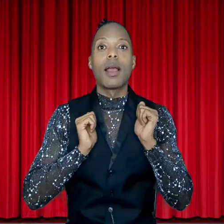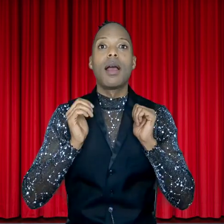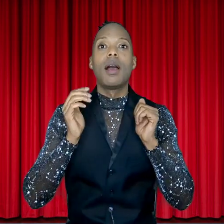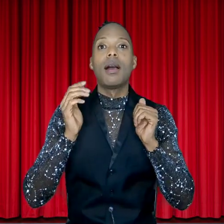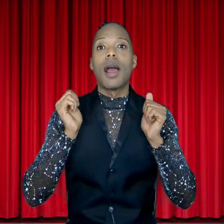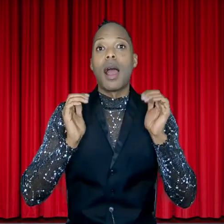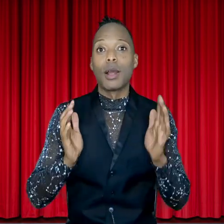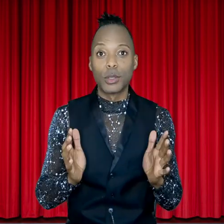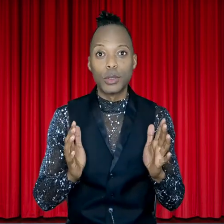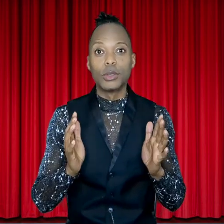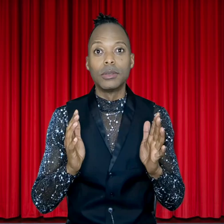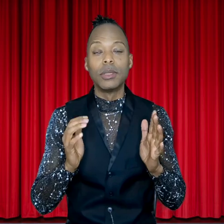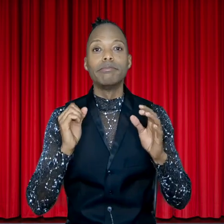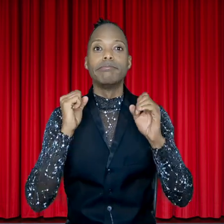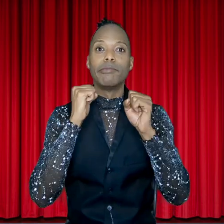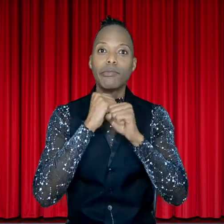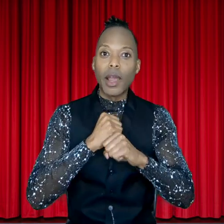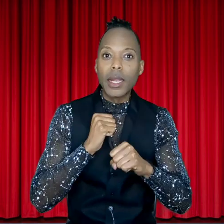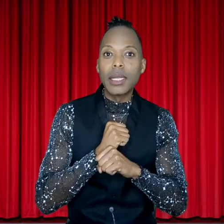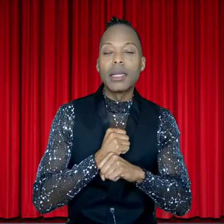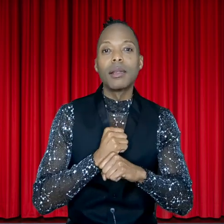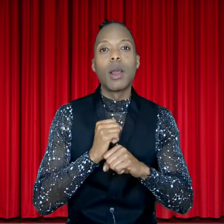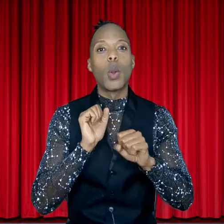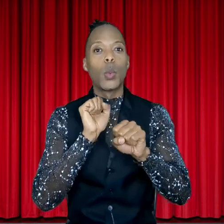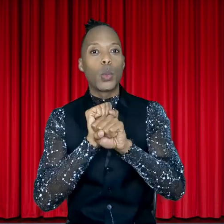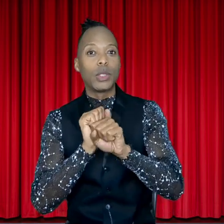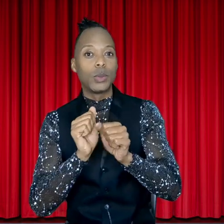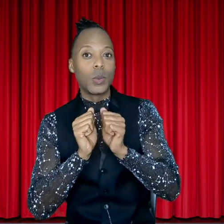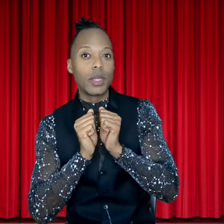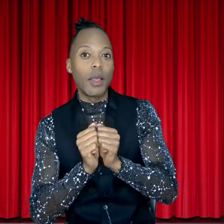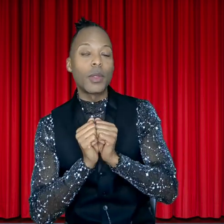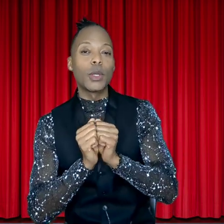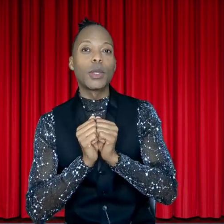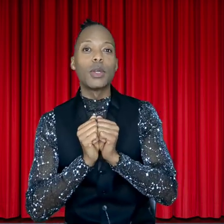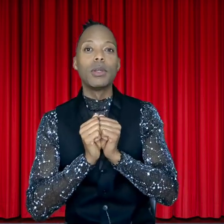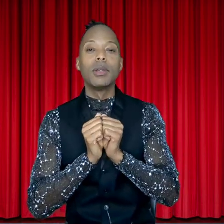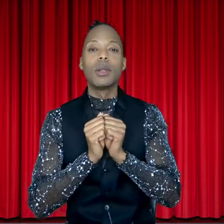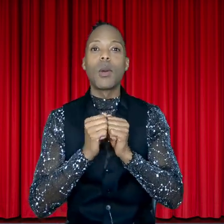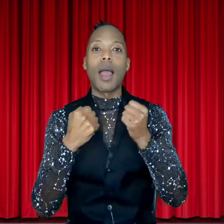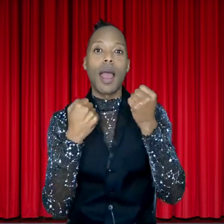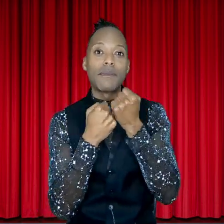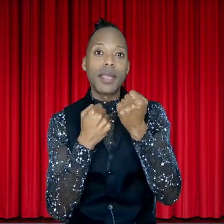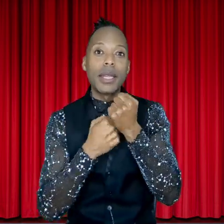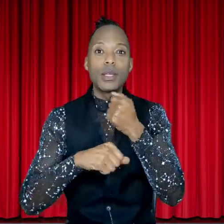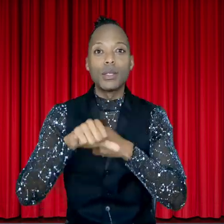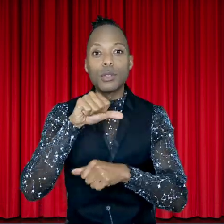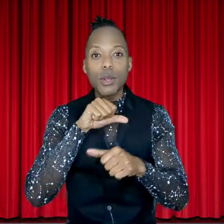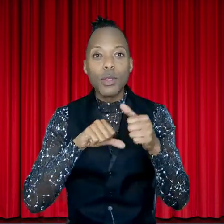together and advocate for each other. And I believe in working with the right people.